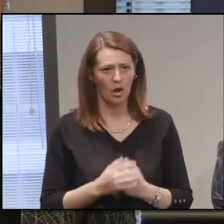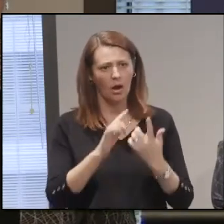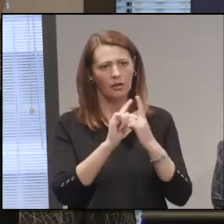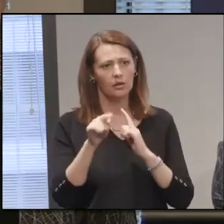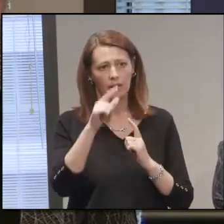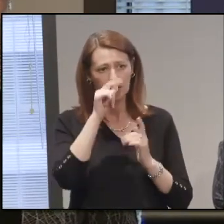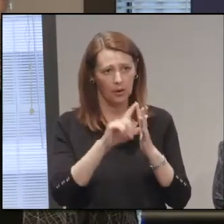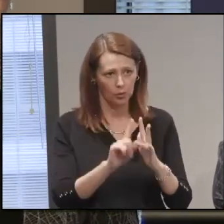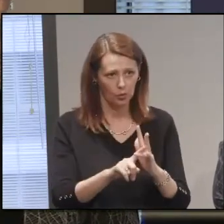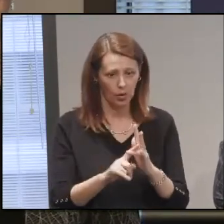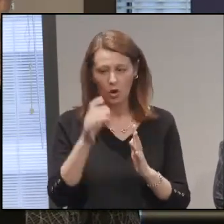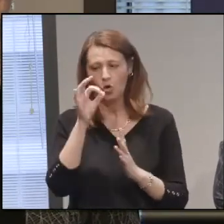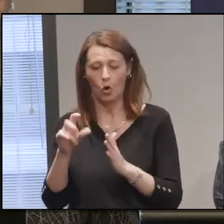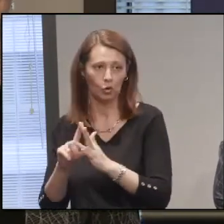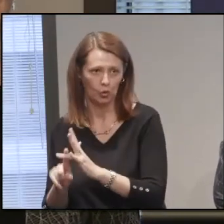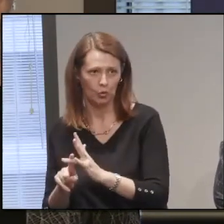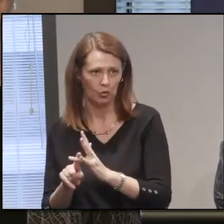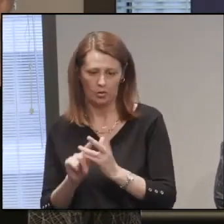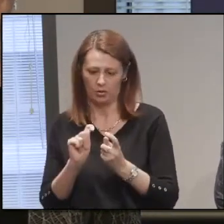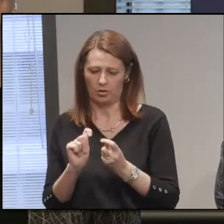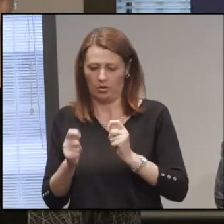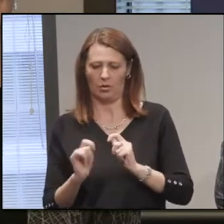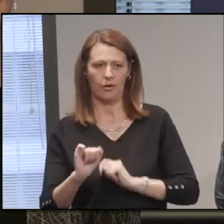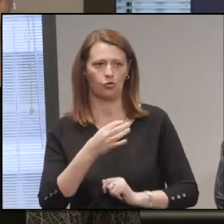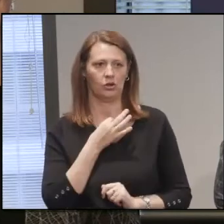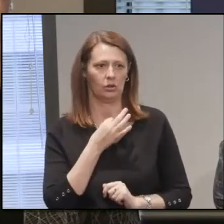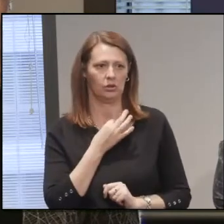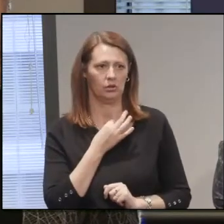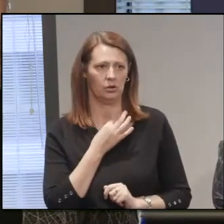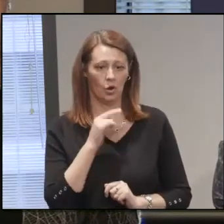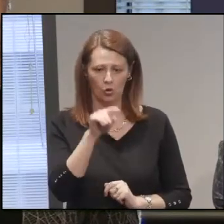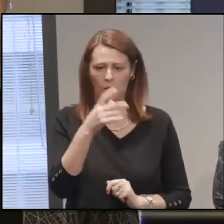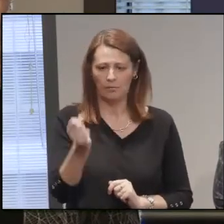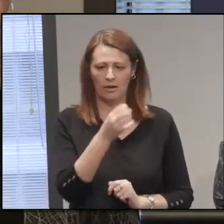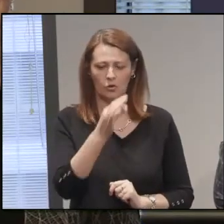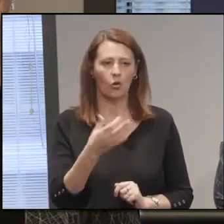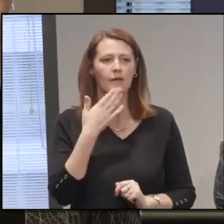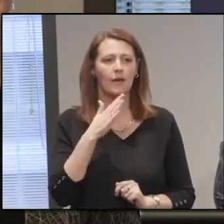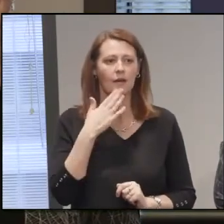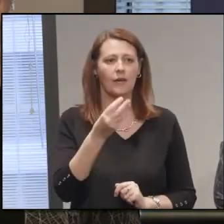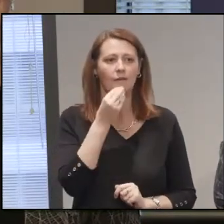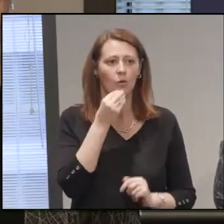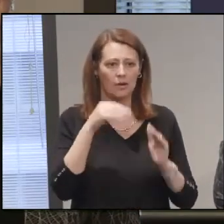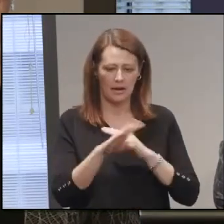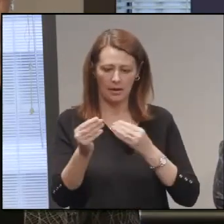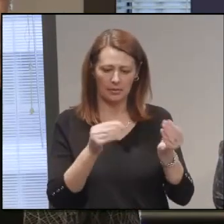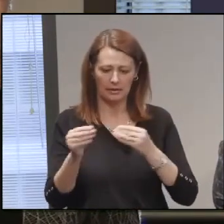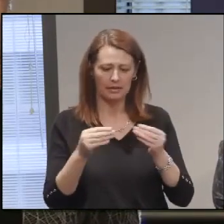not do that changes their risk. Like, you must not heat food in a plastic container and a microwave,